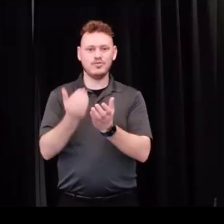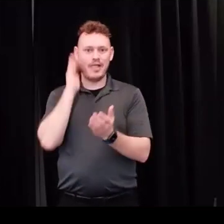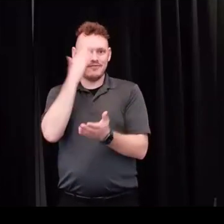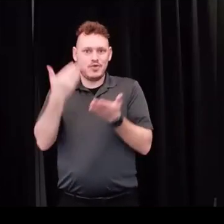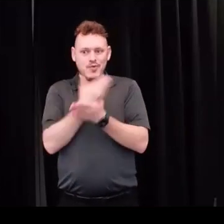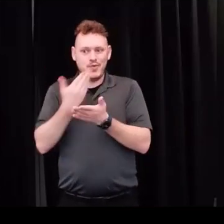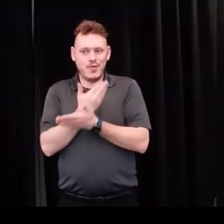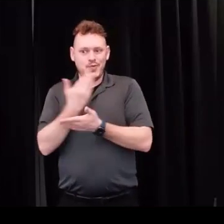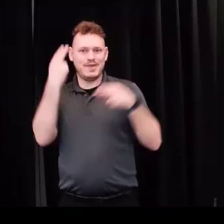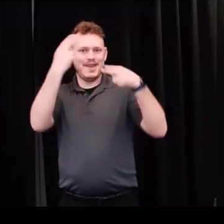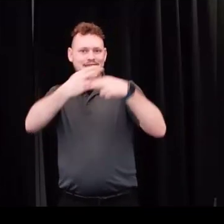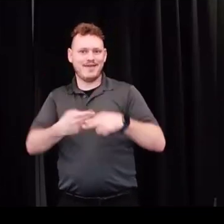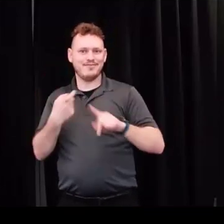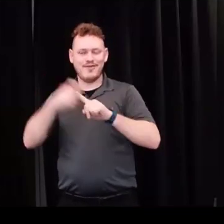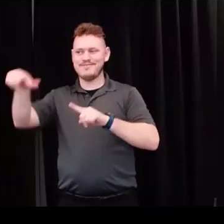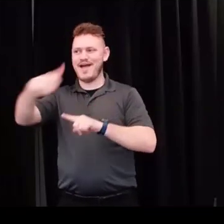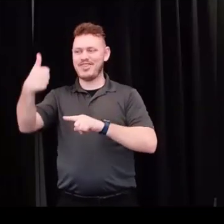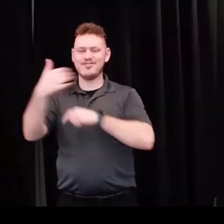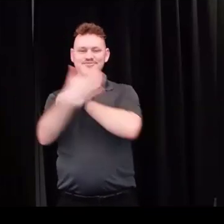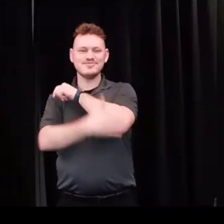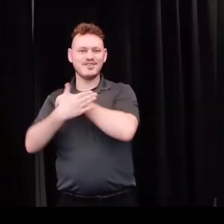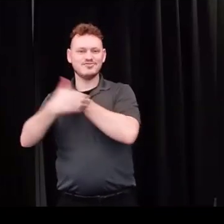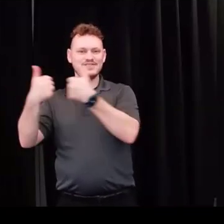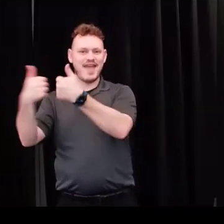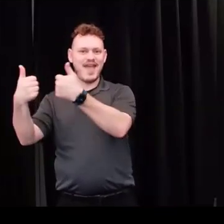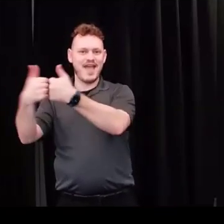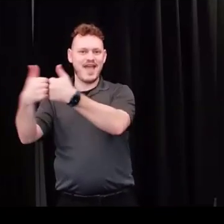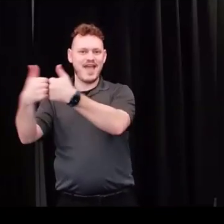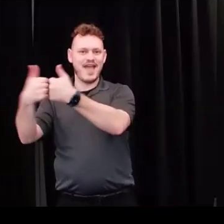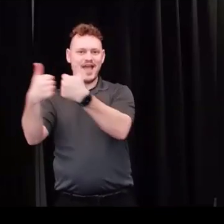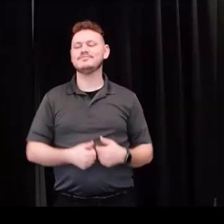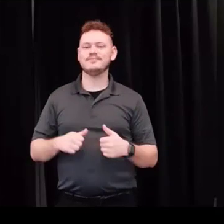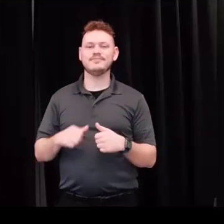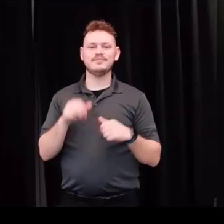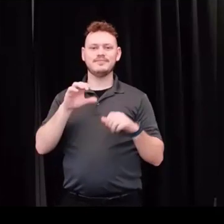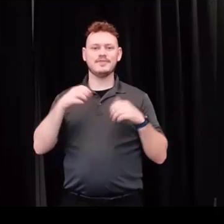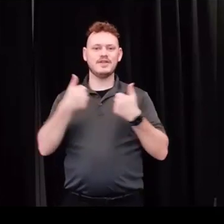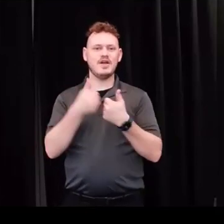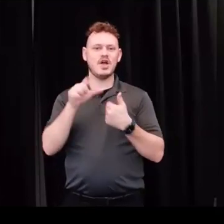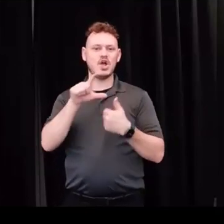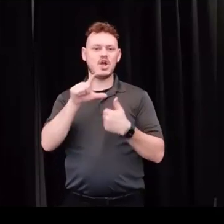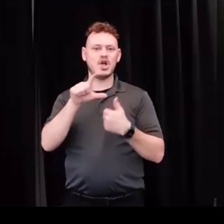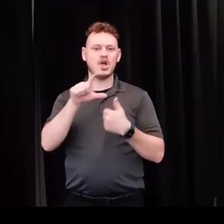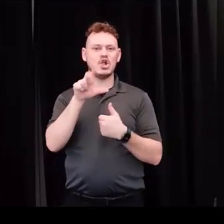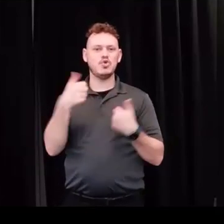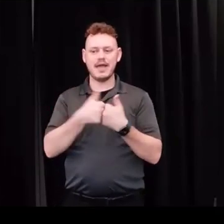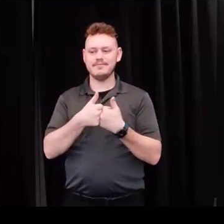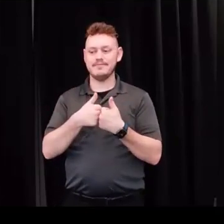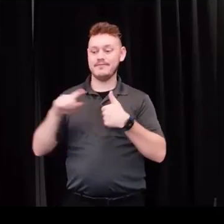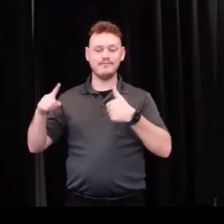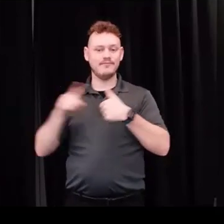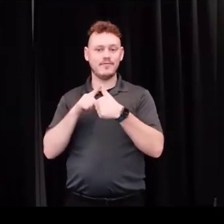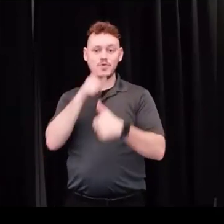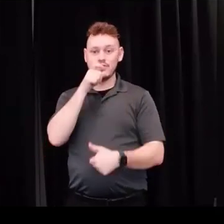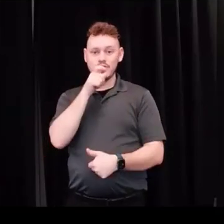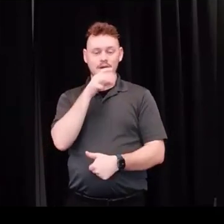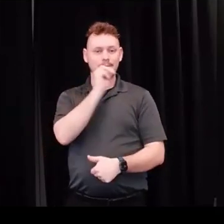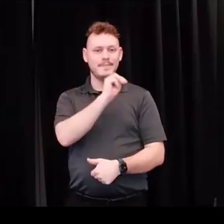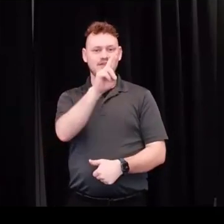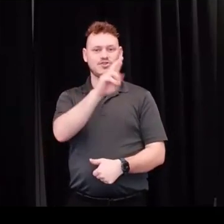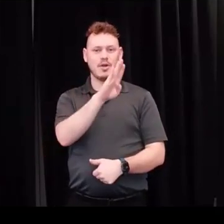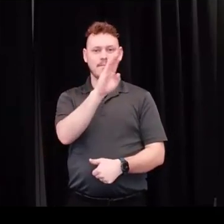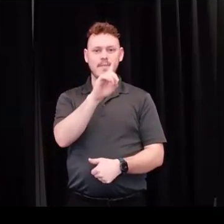names as we get going today. So, our first persona is Mr. Body. His characteristics are that he's a